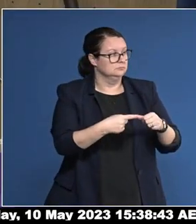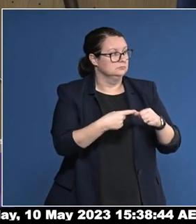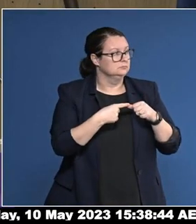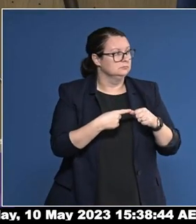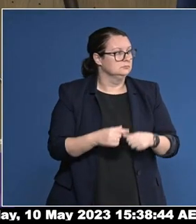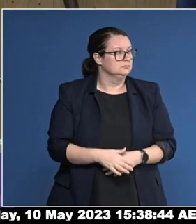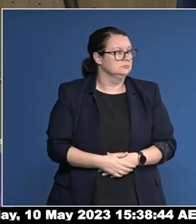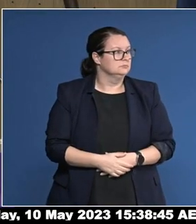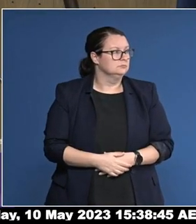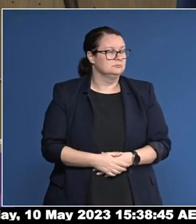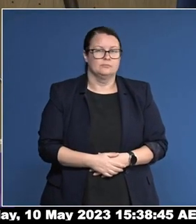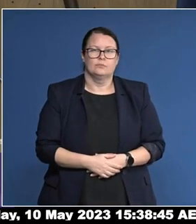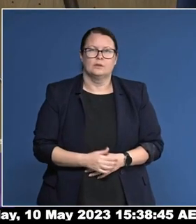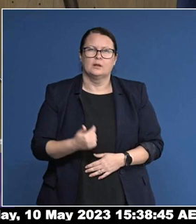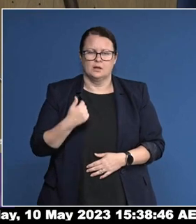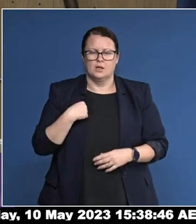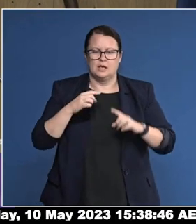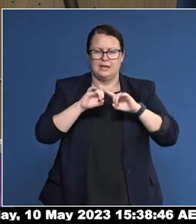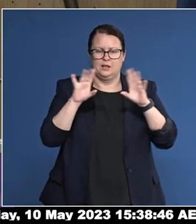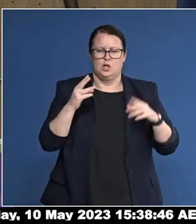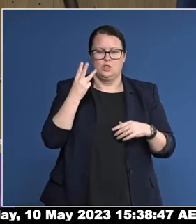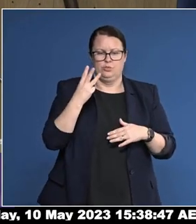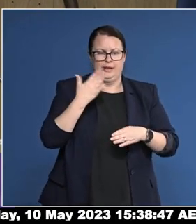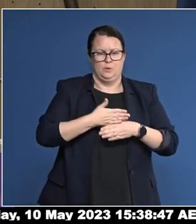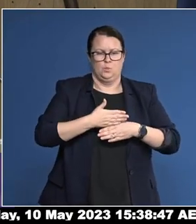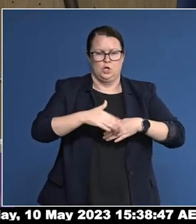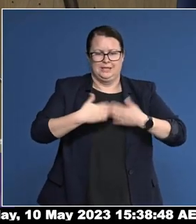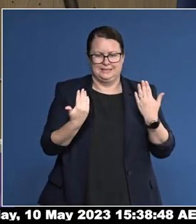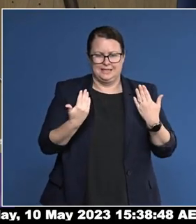I should clarify, I think it's three working days that you have. I assume it will be 5 pm on Monday.